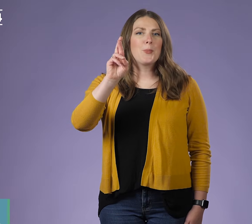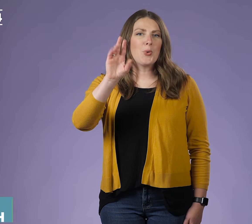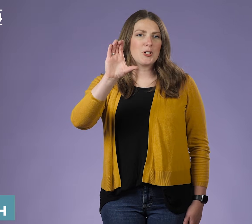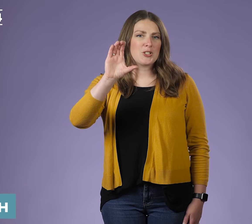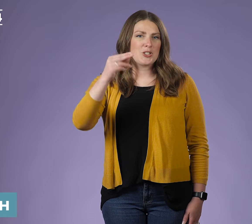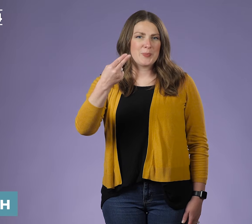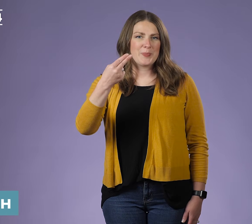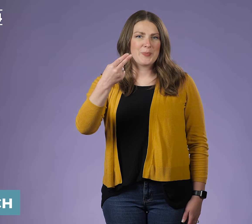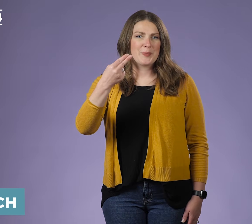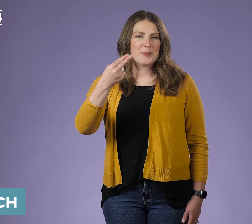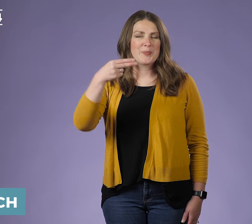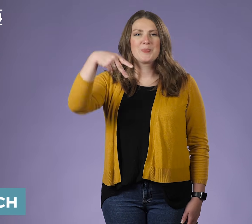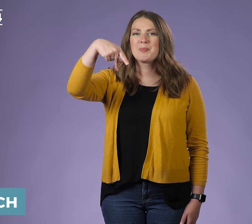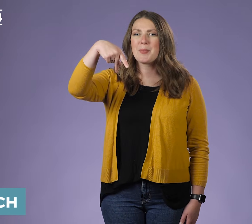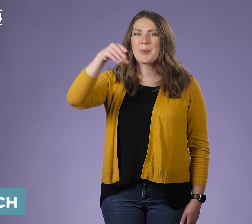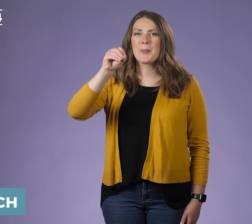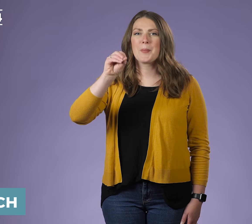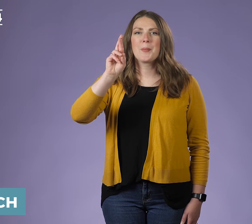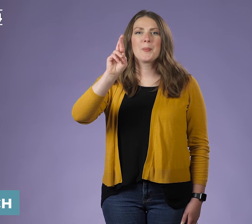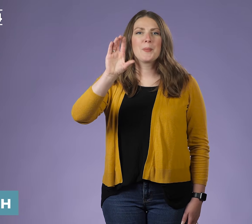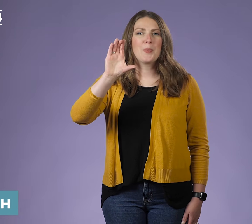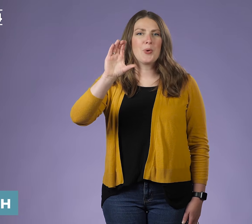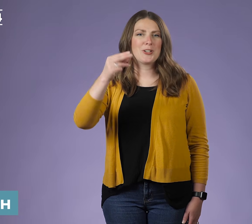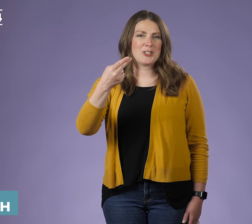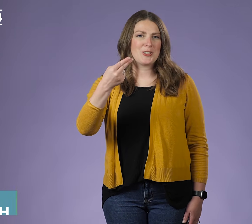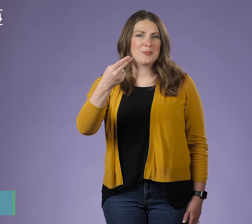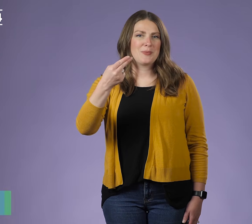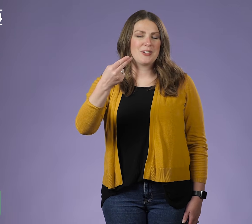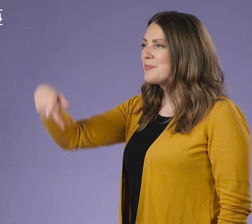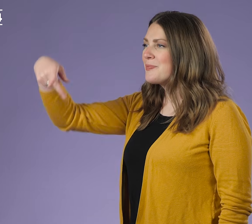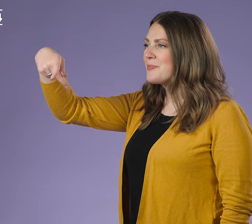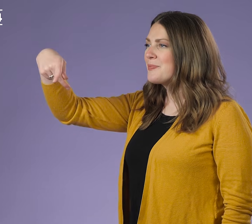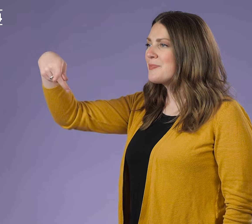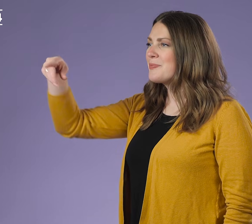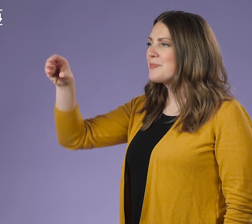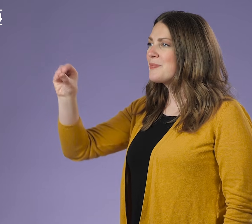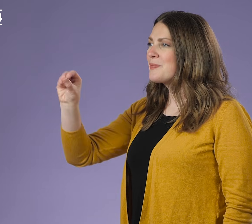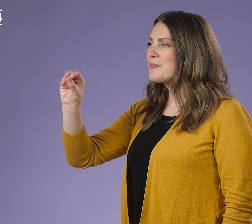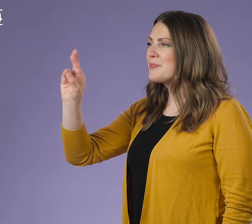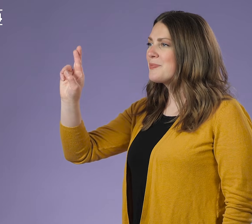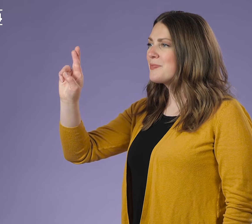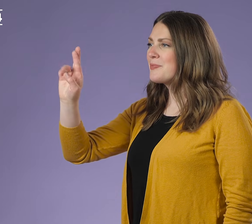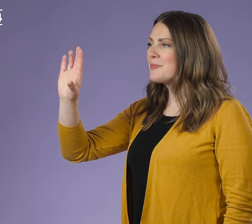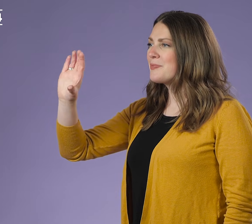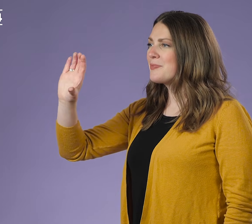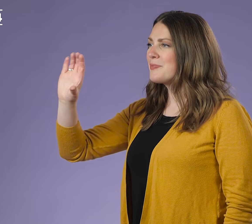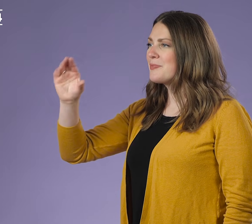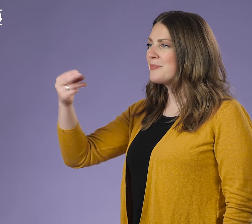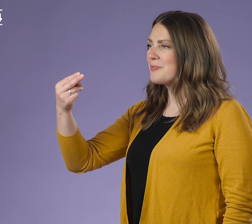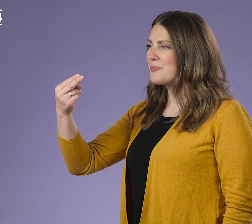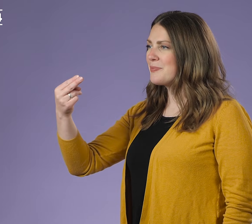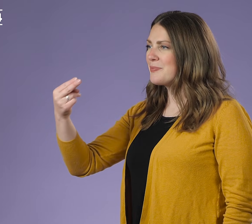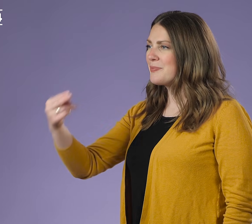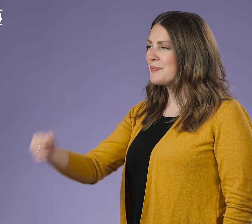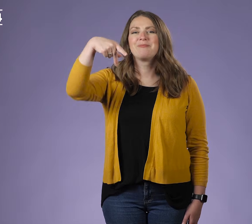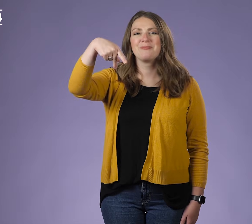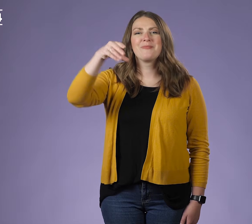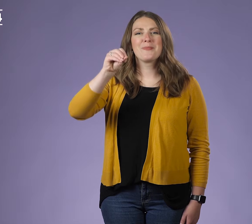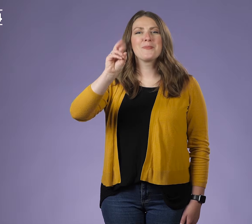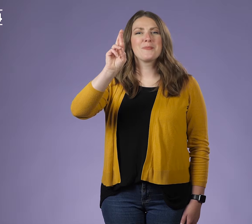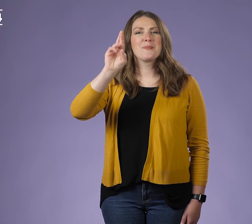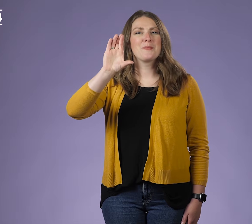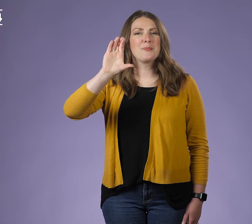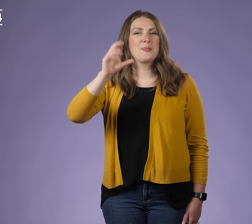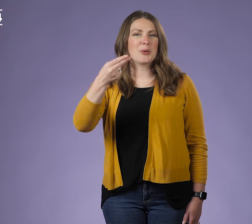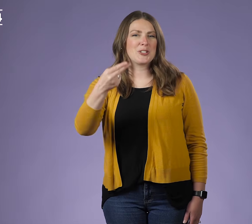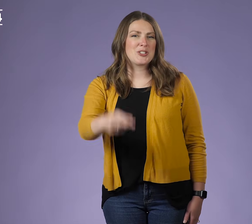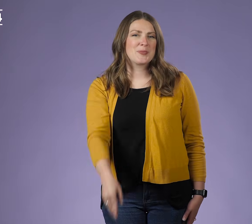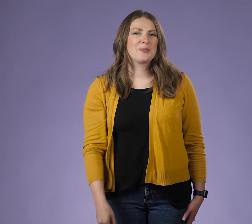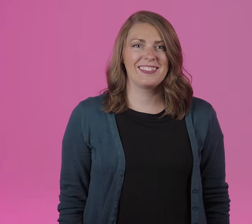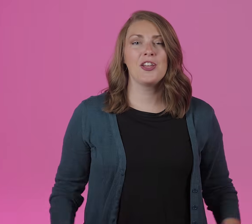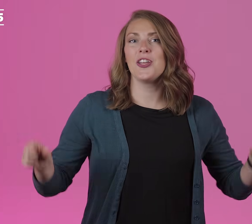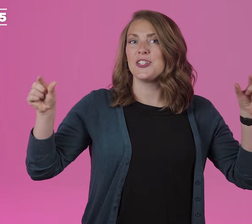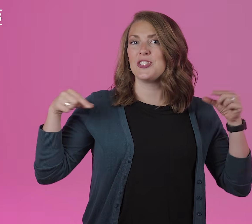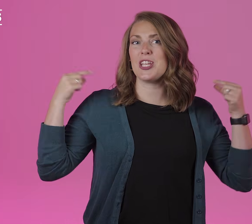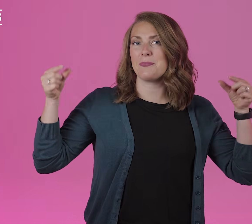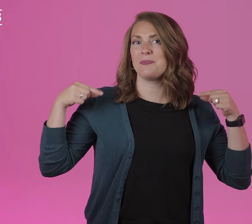'Porch', 'porch', you just fingerspell p o r c h 'porch'.